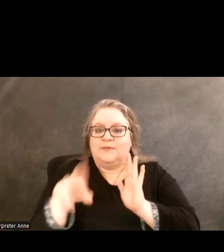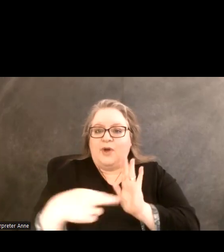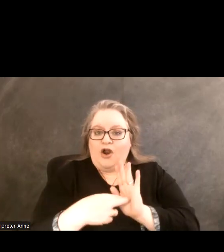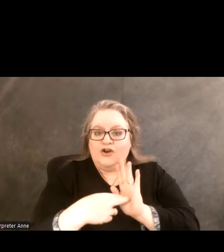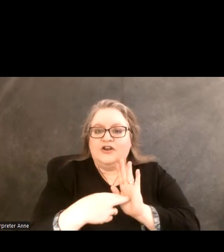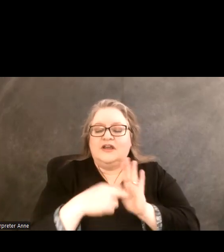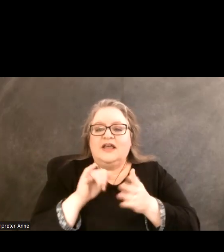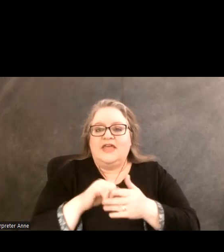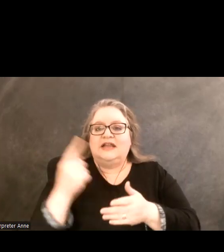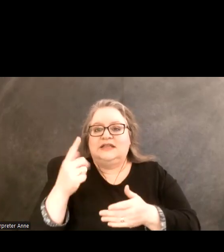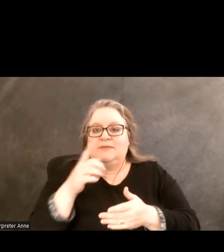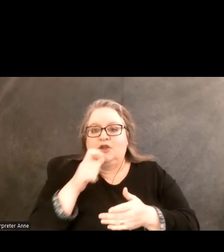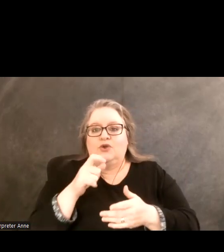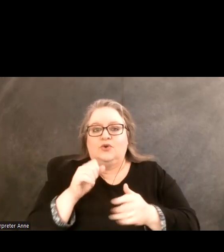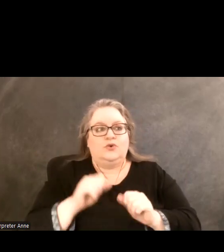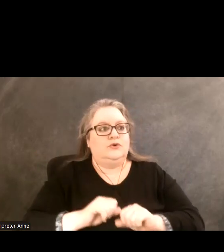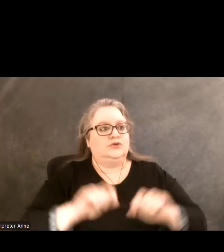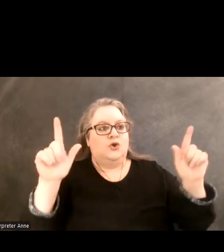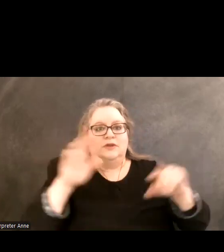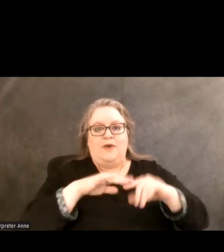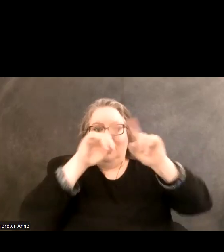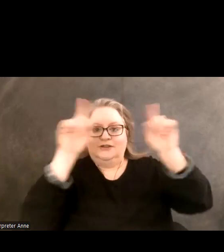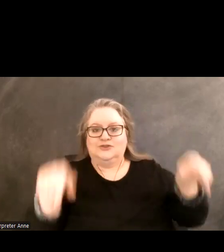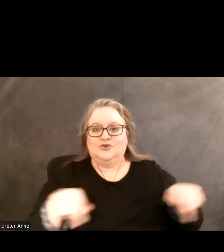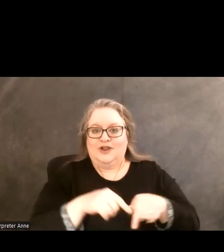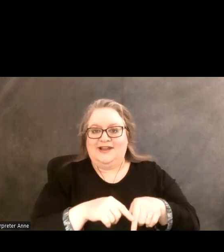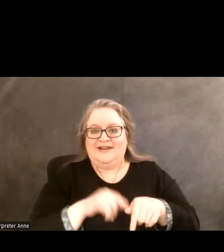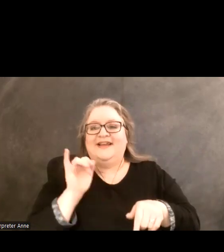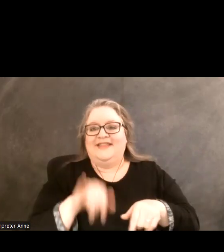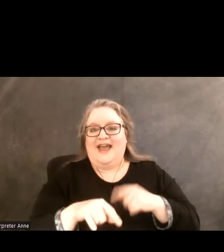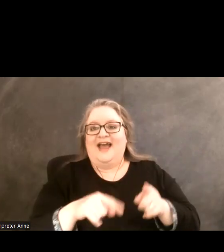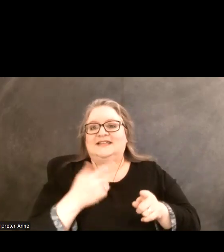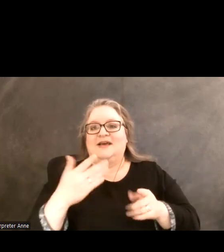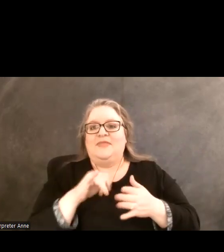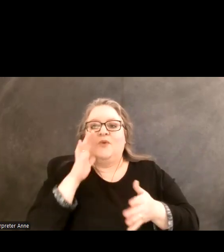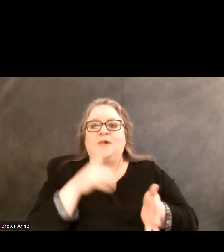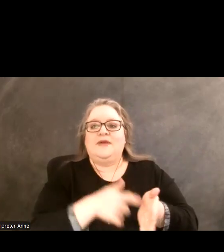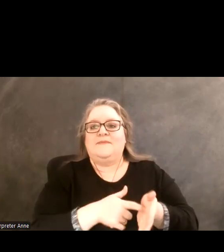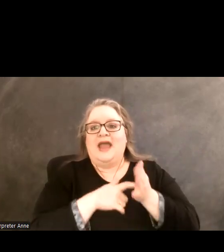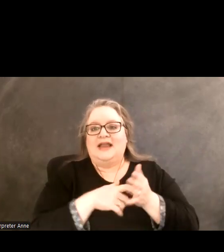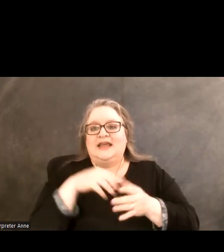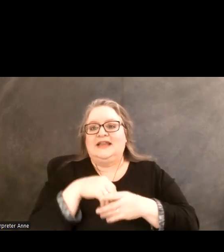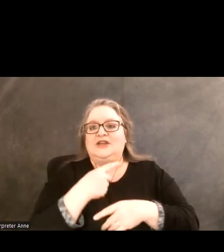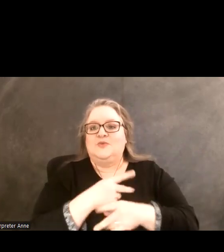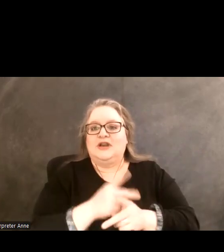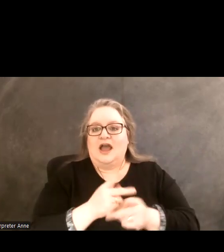be someone who appears on a screen, and that is something that's going to be mandated into production rights for the play,